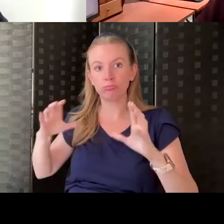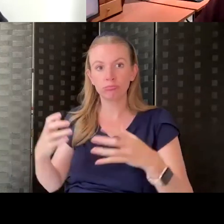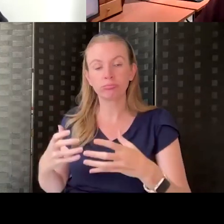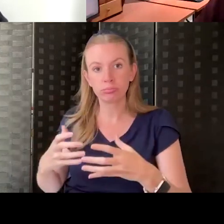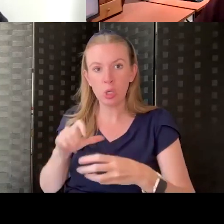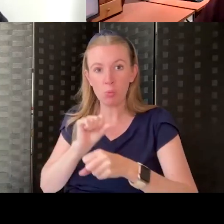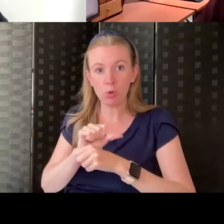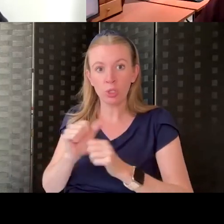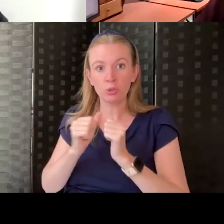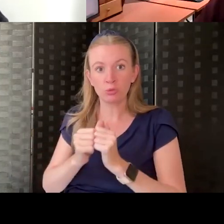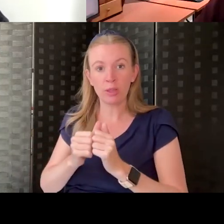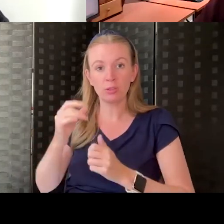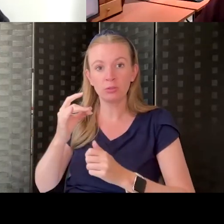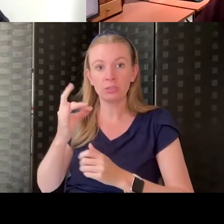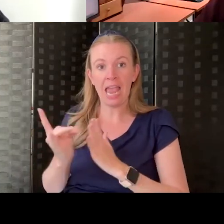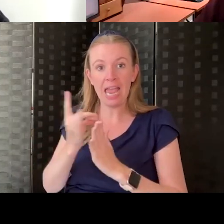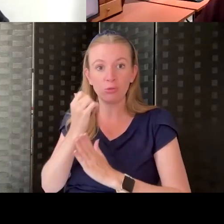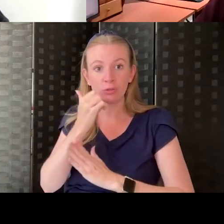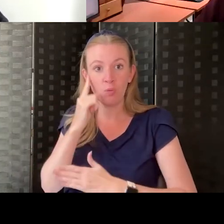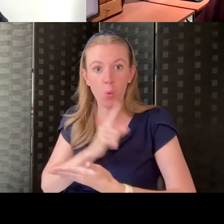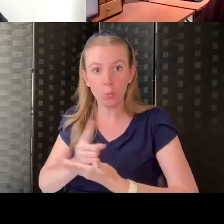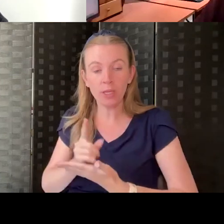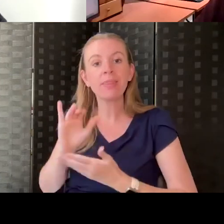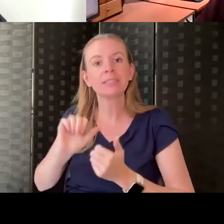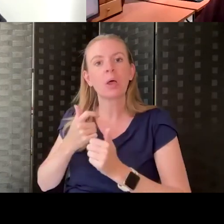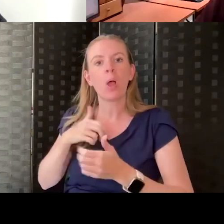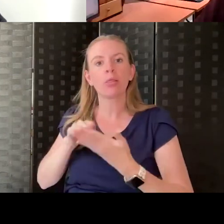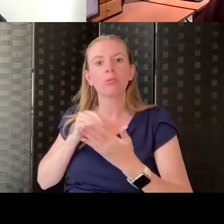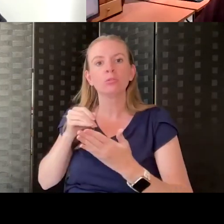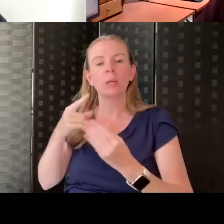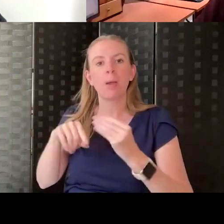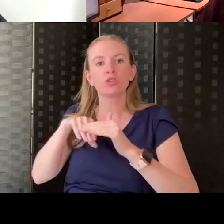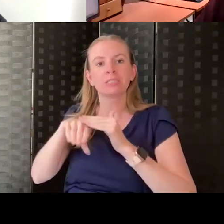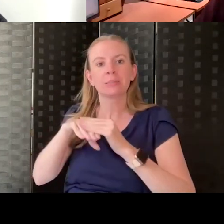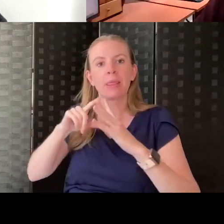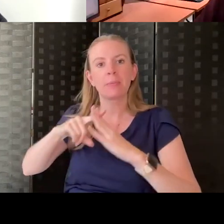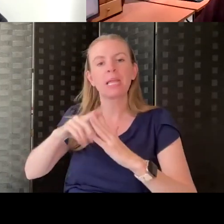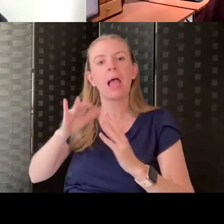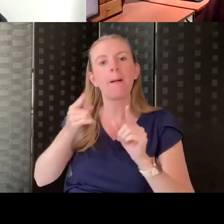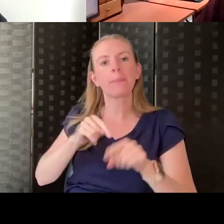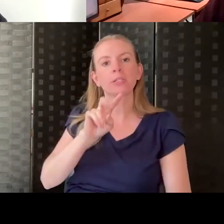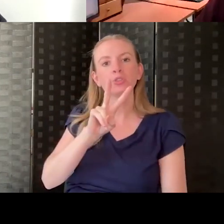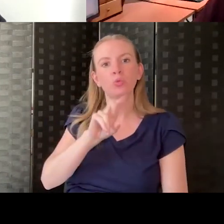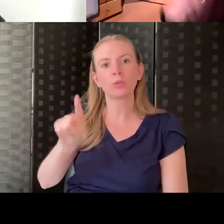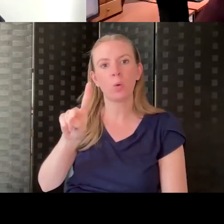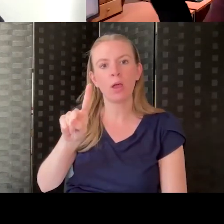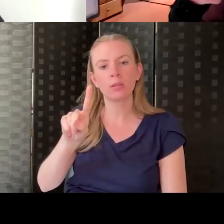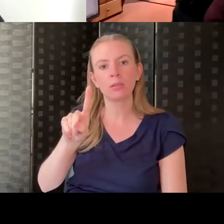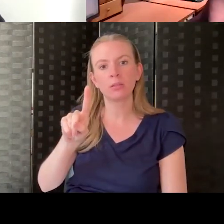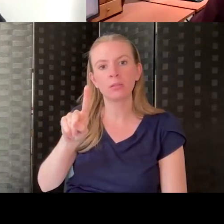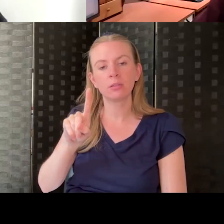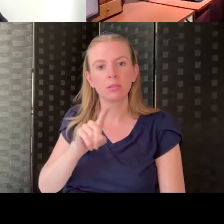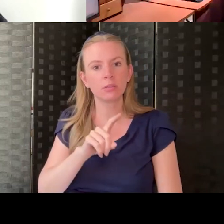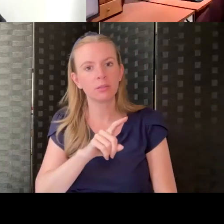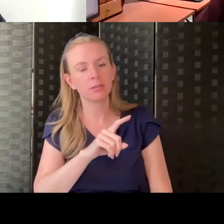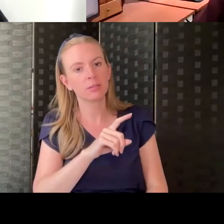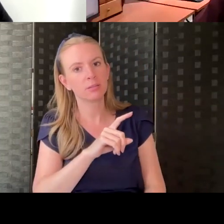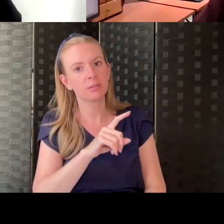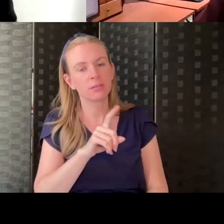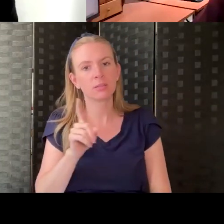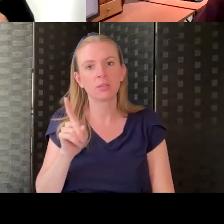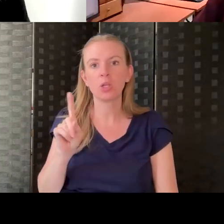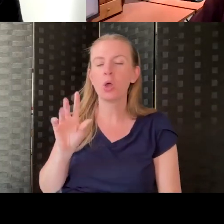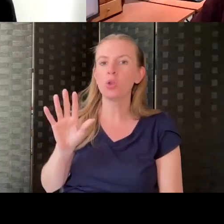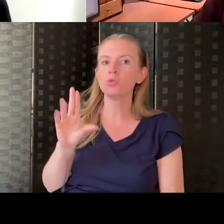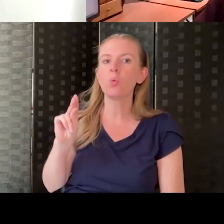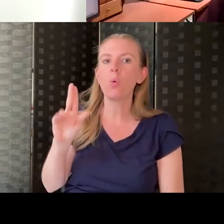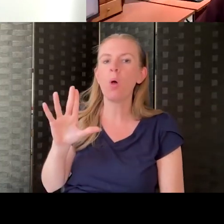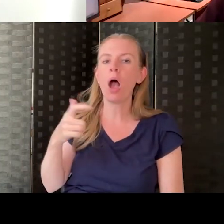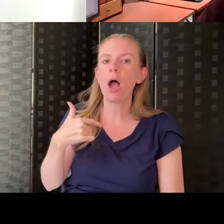a room, that's how I learned about accessibility out the gate. That was in 2001. It was educational